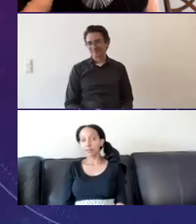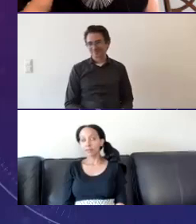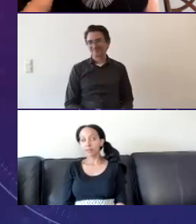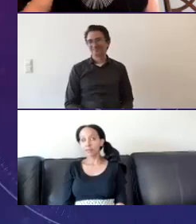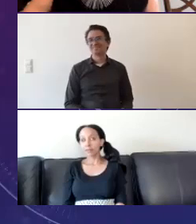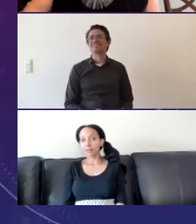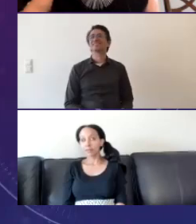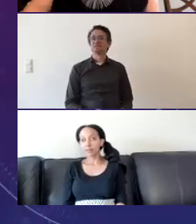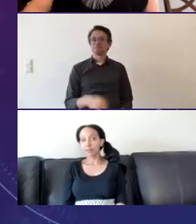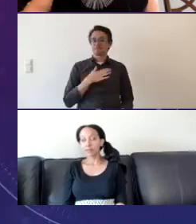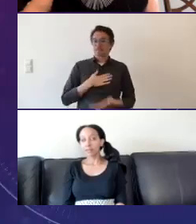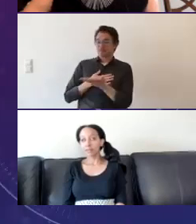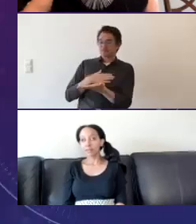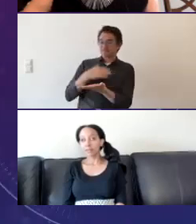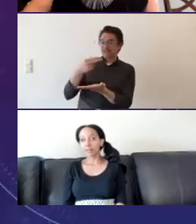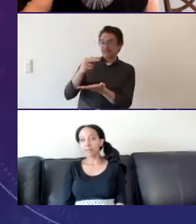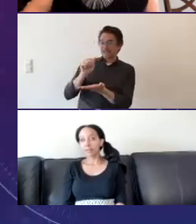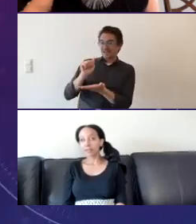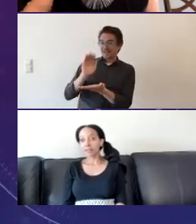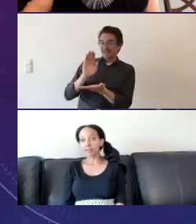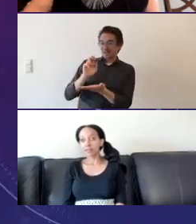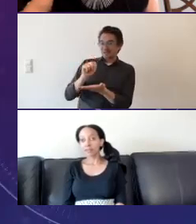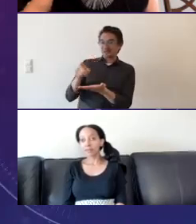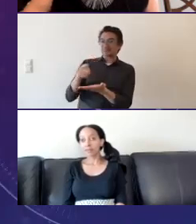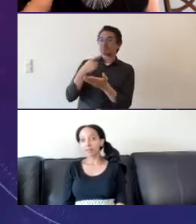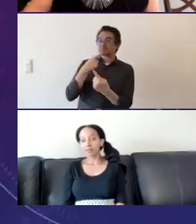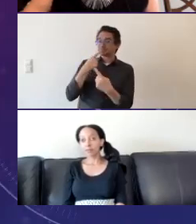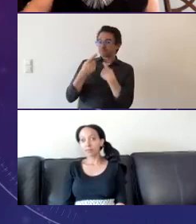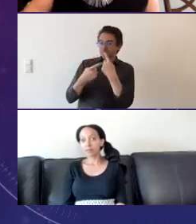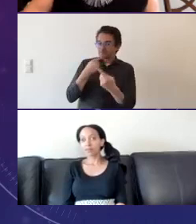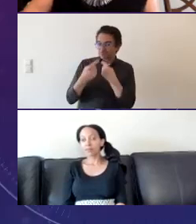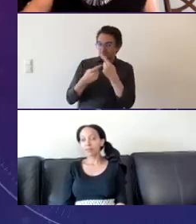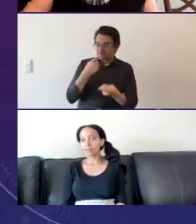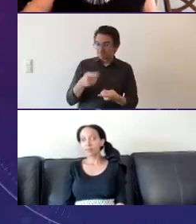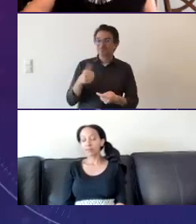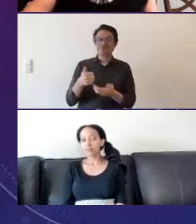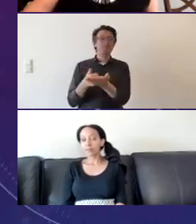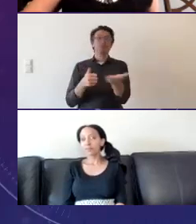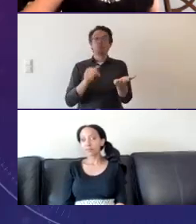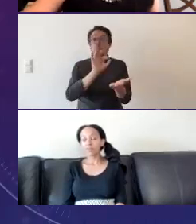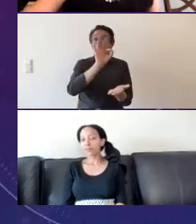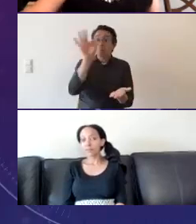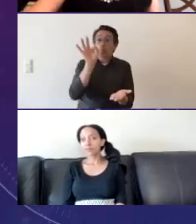sure to ask your question and the Q & A so here has happened